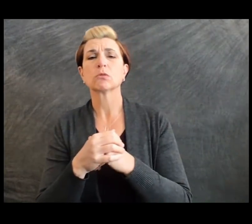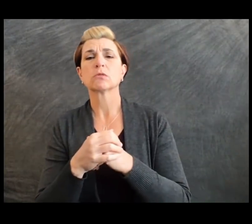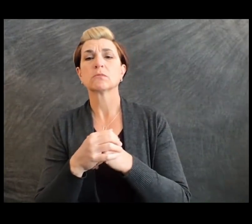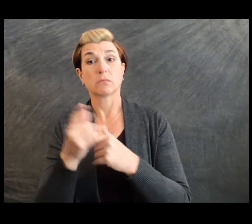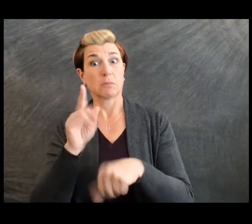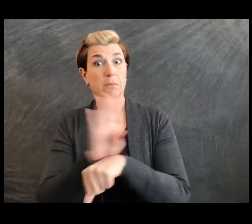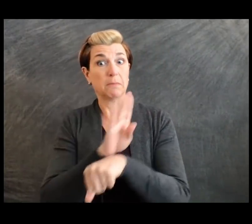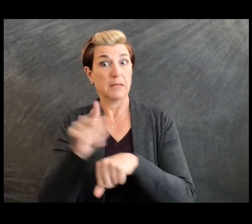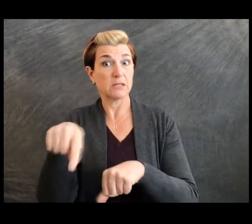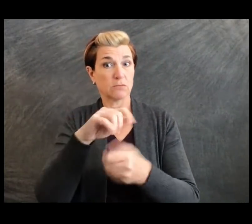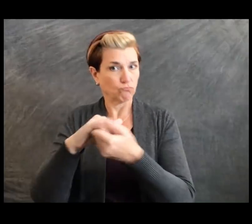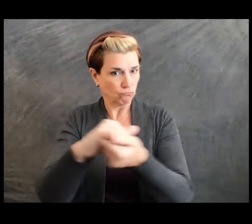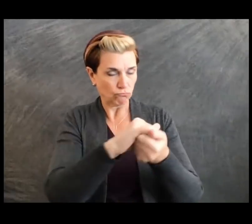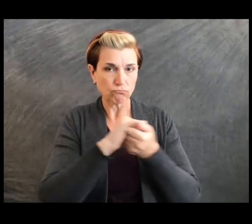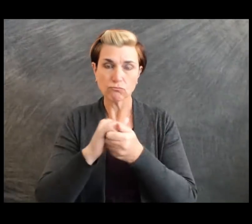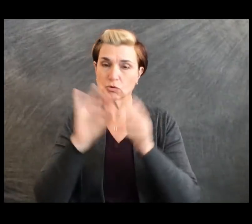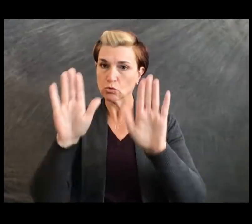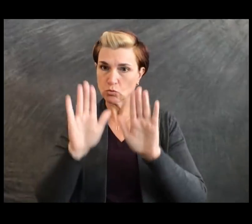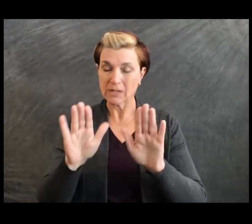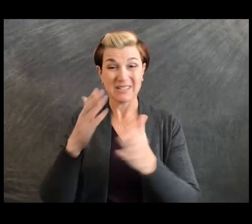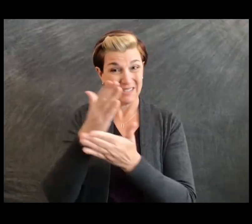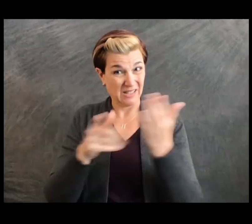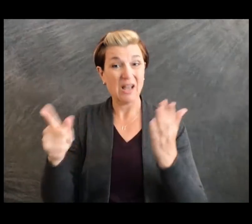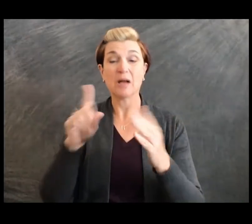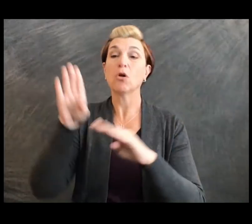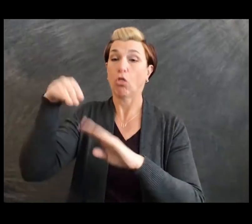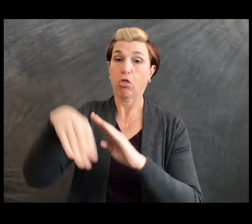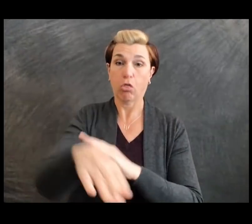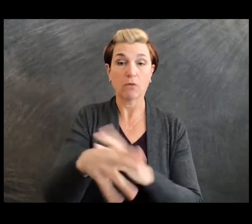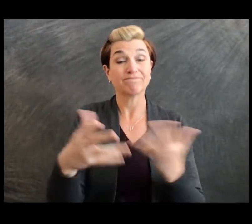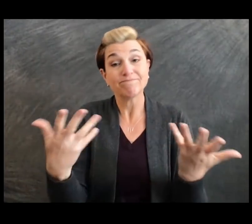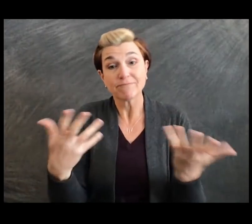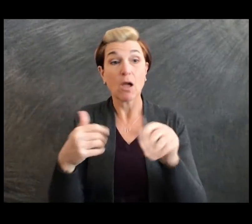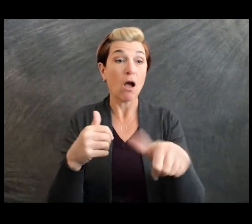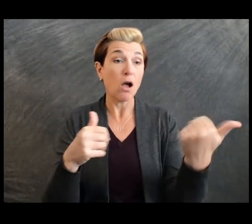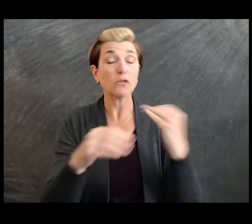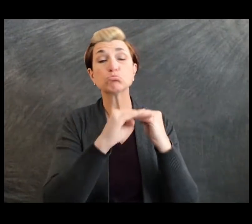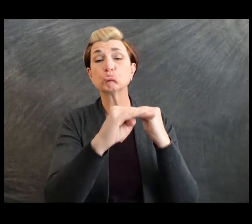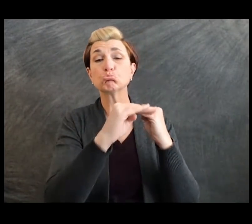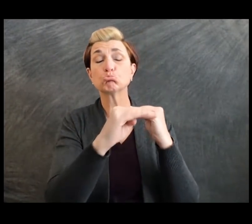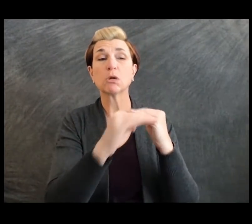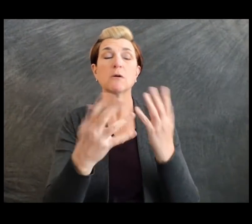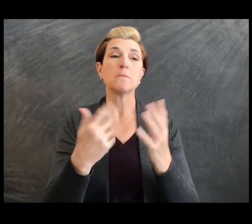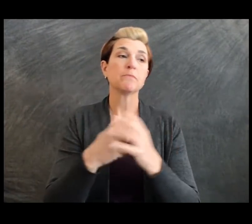badly affected some of them affected it all and frankly some or doing very well